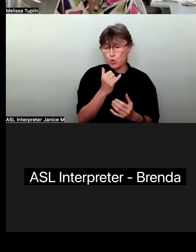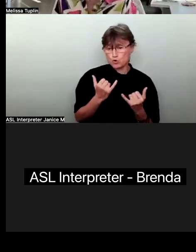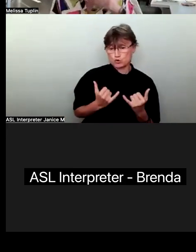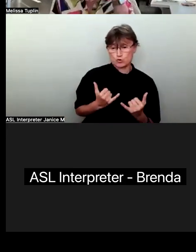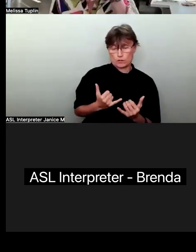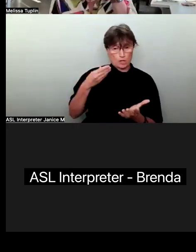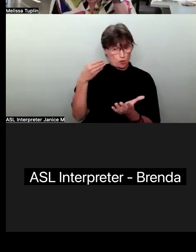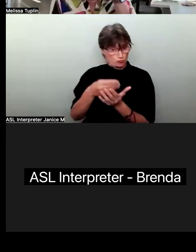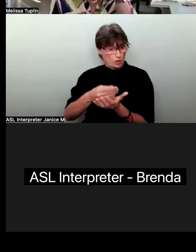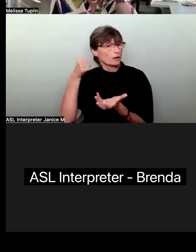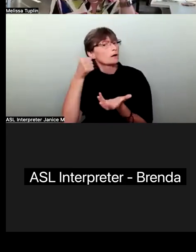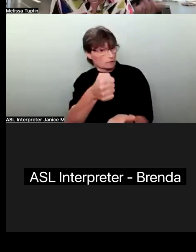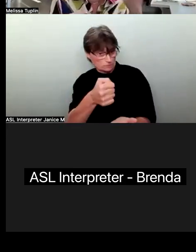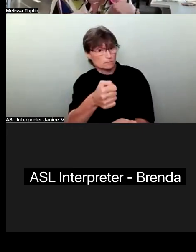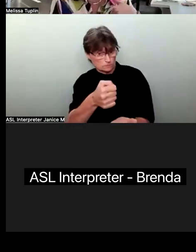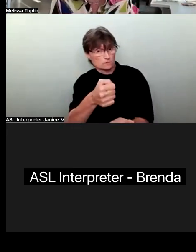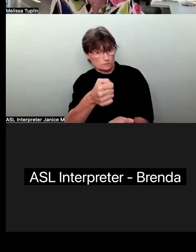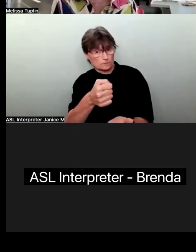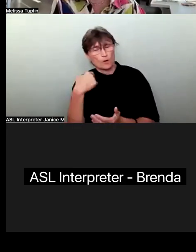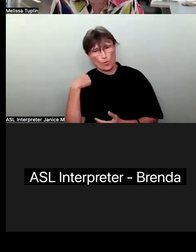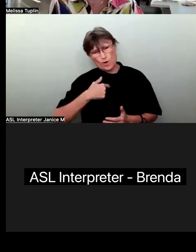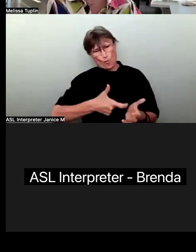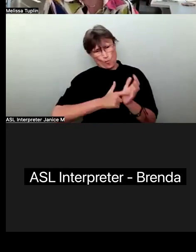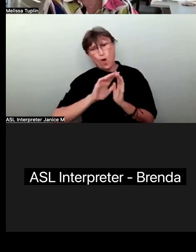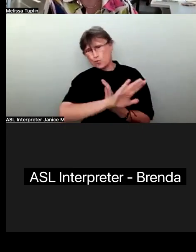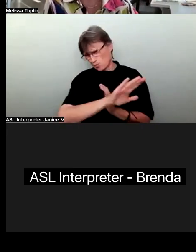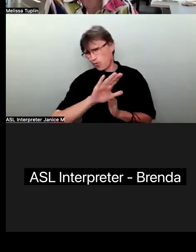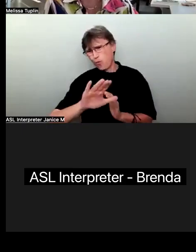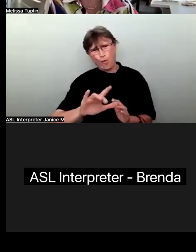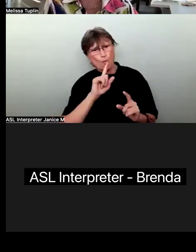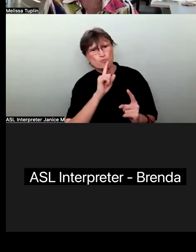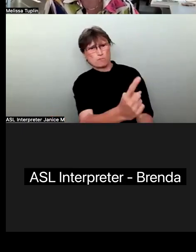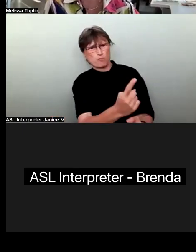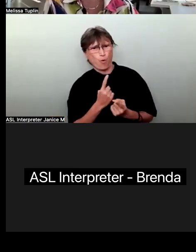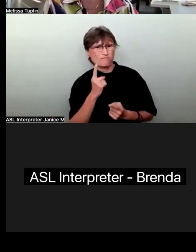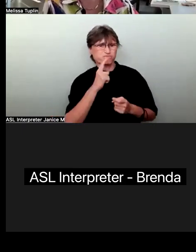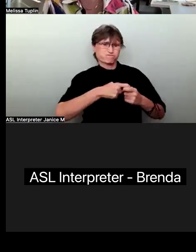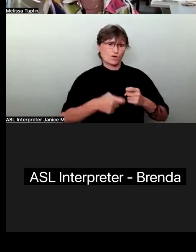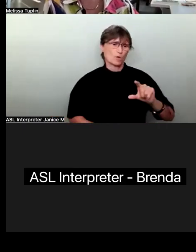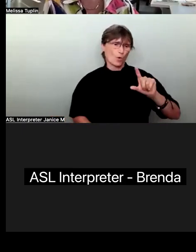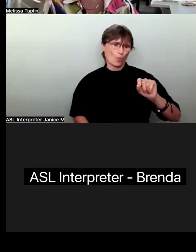we still will need your reporting for the 2025 funding year on our usual timeline